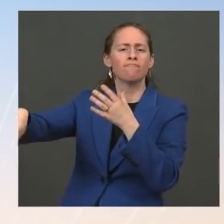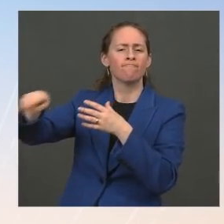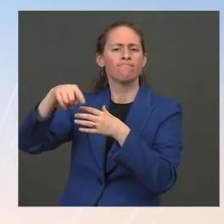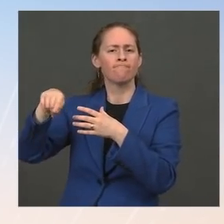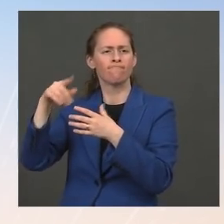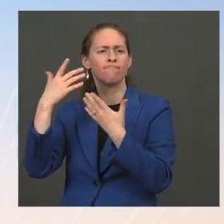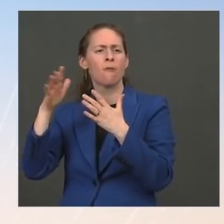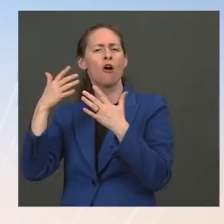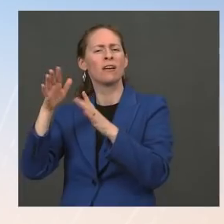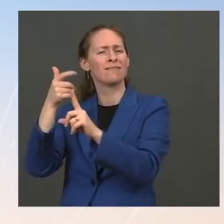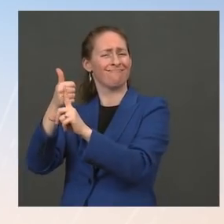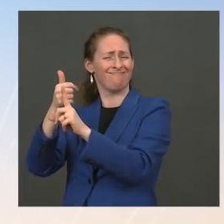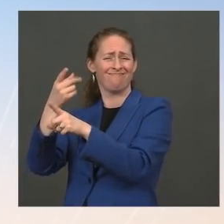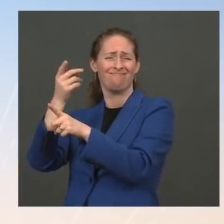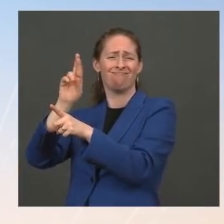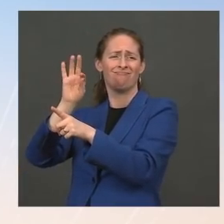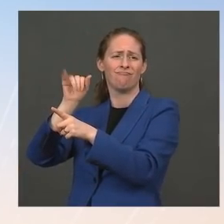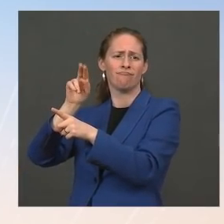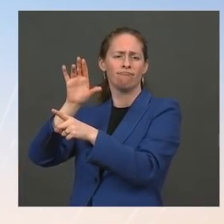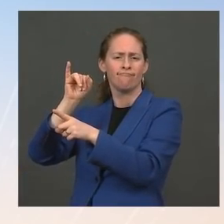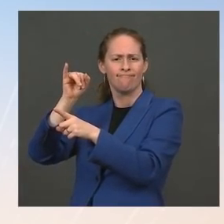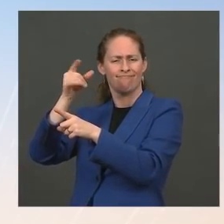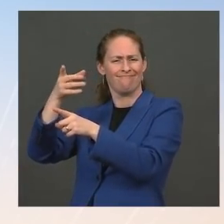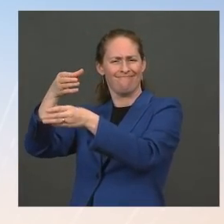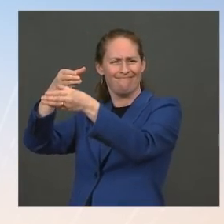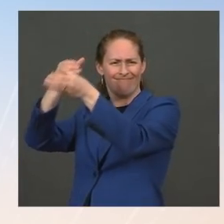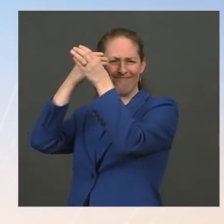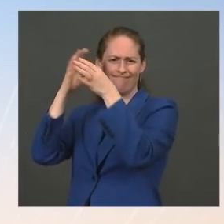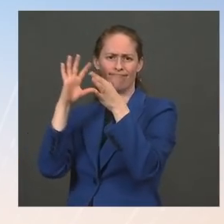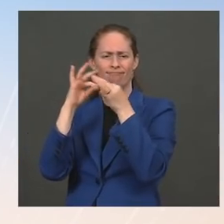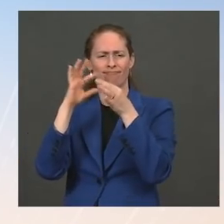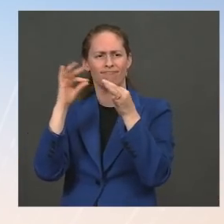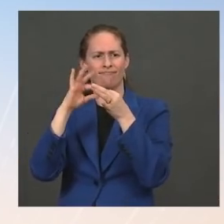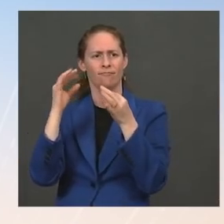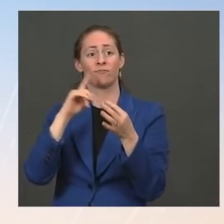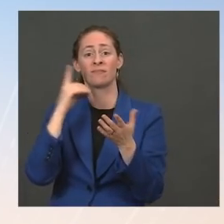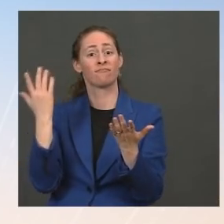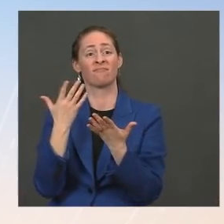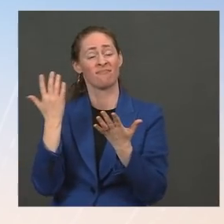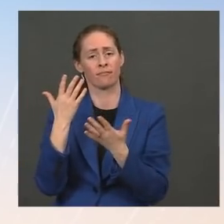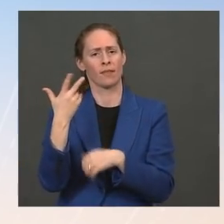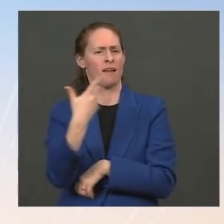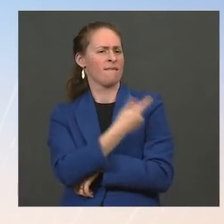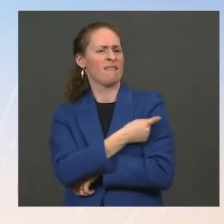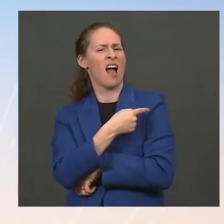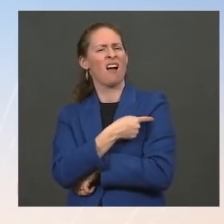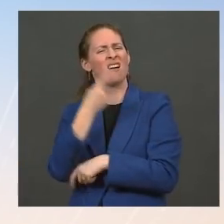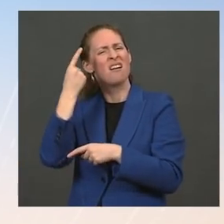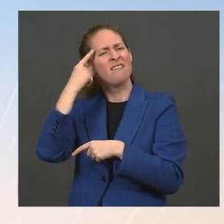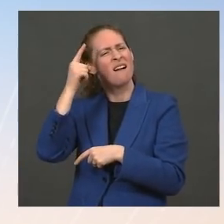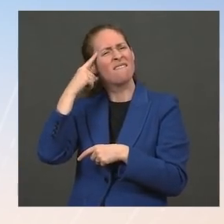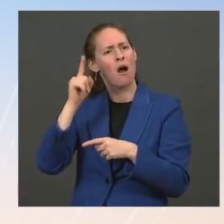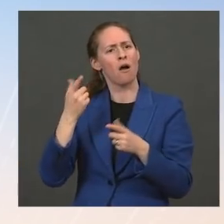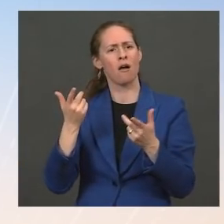you know, boost your antibodies, that there's -- that the -- that it would provide some protection, if not the protection that we have already